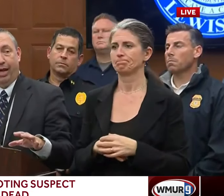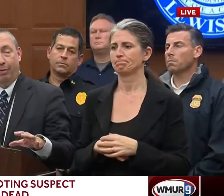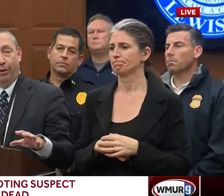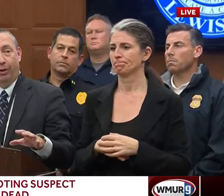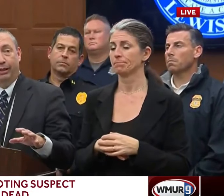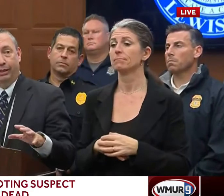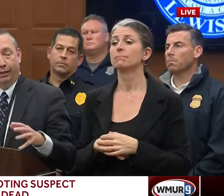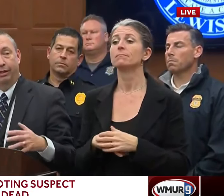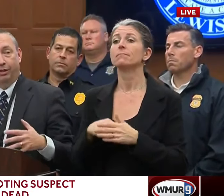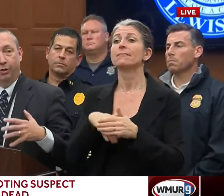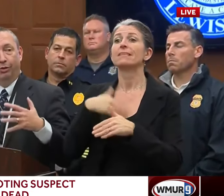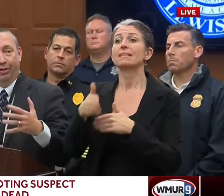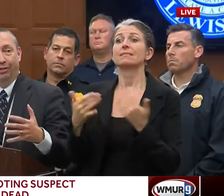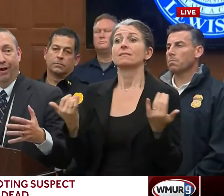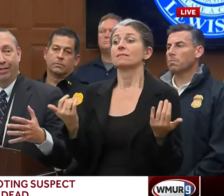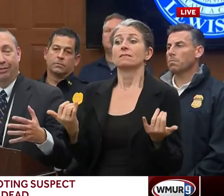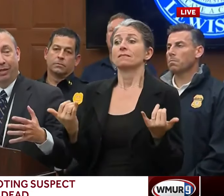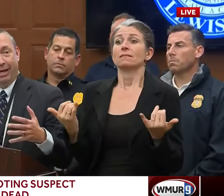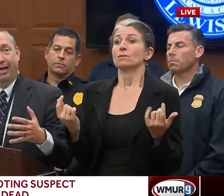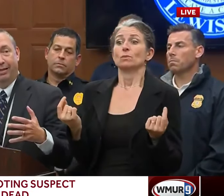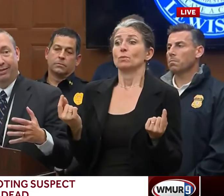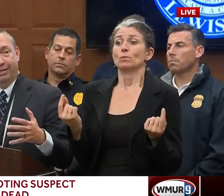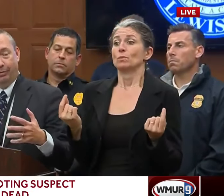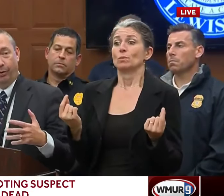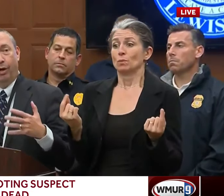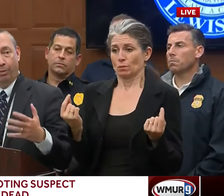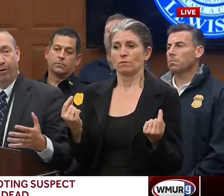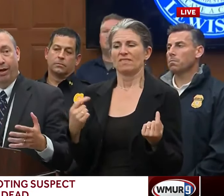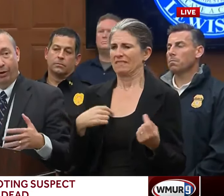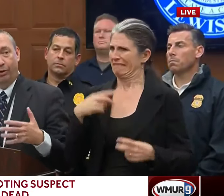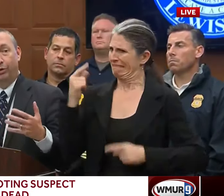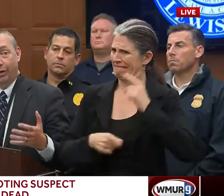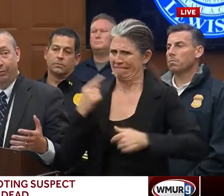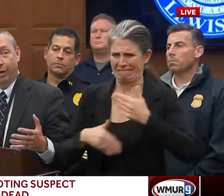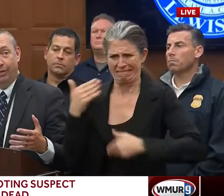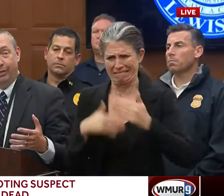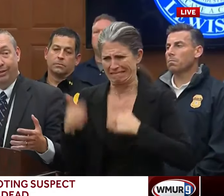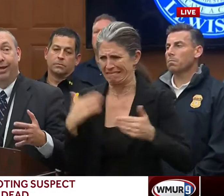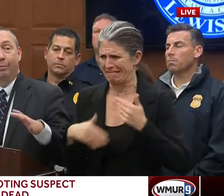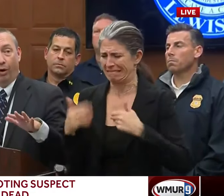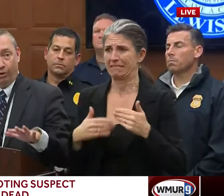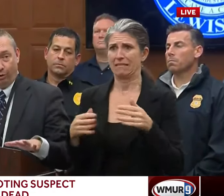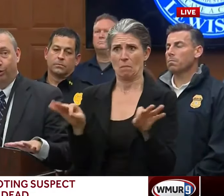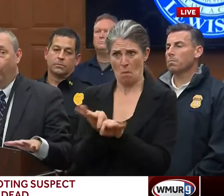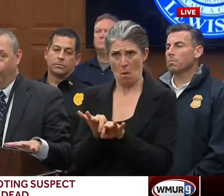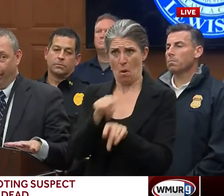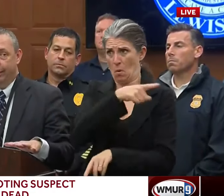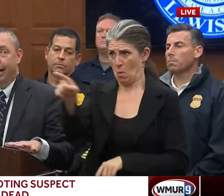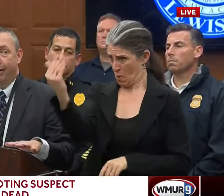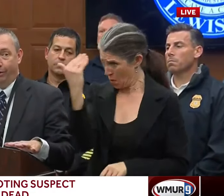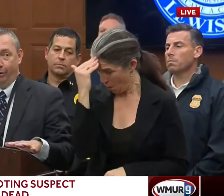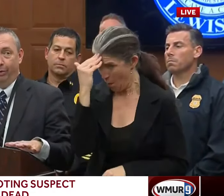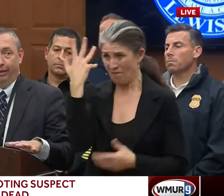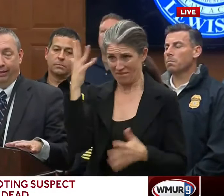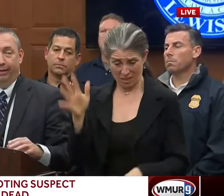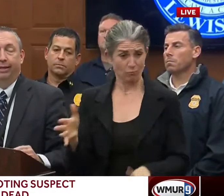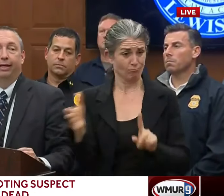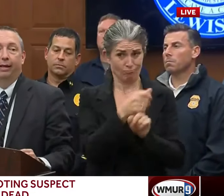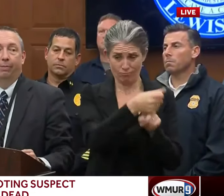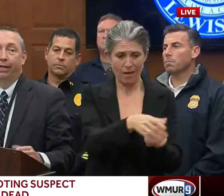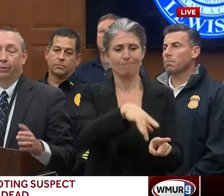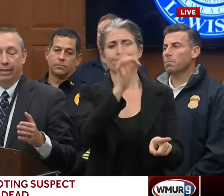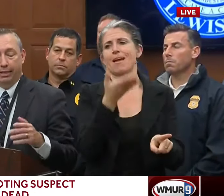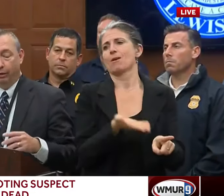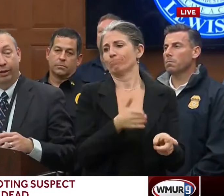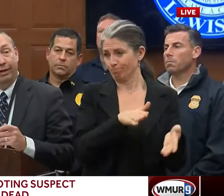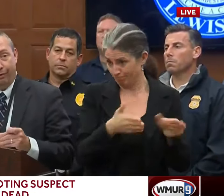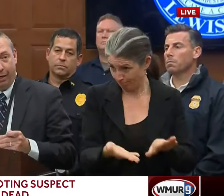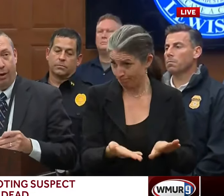BUT AS WE’VE TALKED ABOUT BEFORE, THESE NEXT STEPS ARE GOING TO BE GIVES US AN OPPORTUNITY TO TO DO THINGS AS FAST AS WE CAN IN THE SENSE THAT WE WANT TO PROVIDE CLOSURE AND